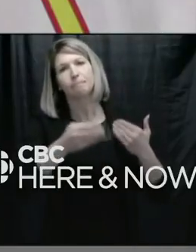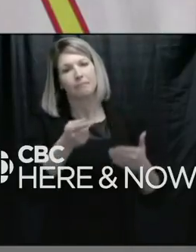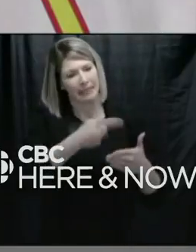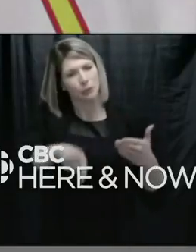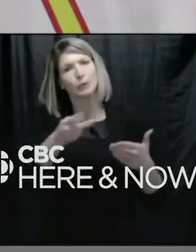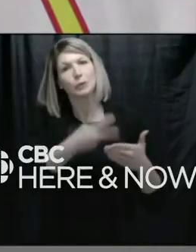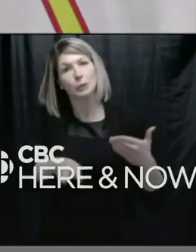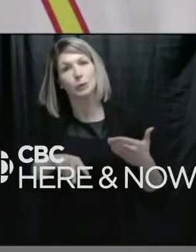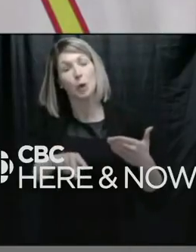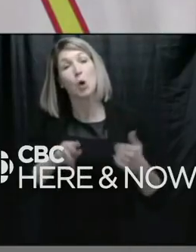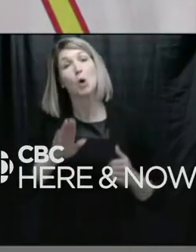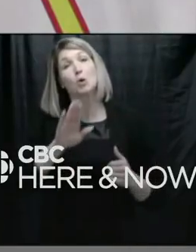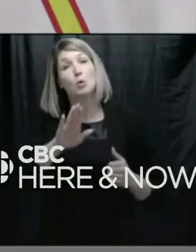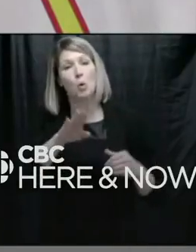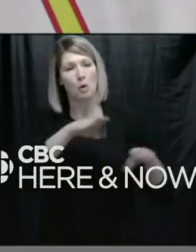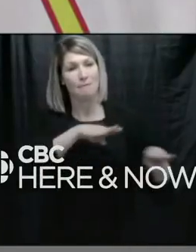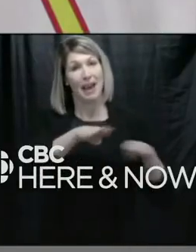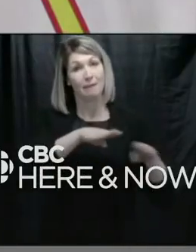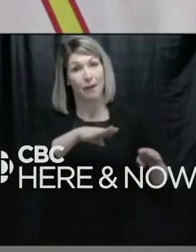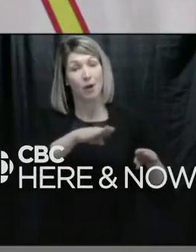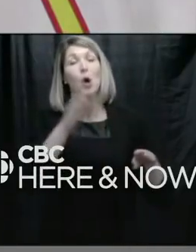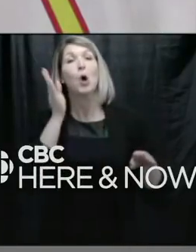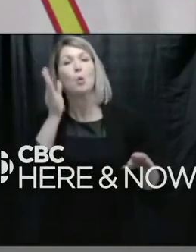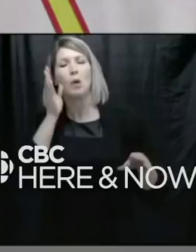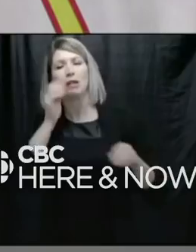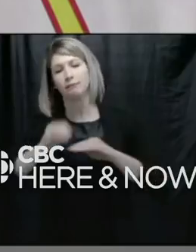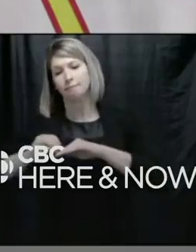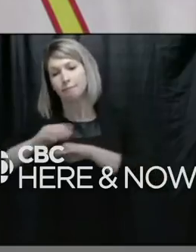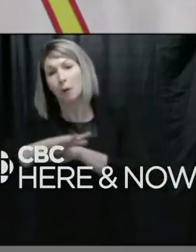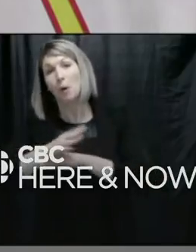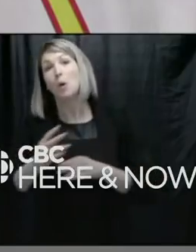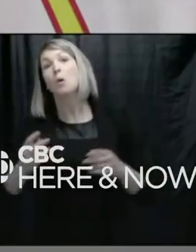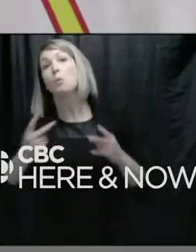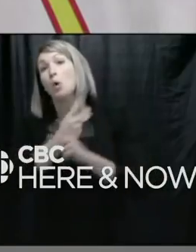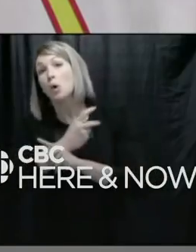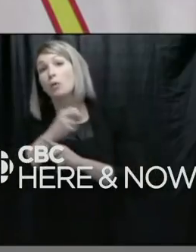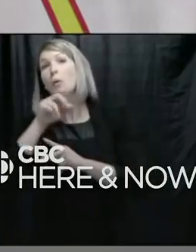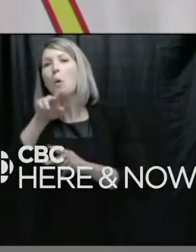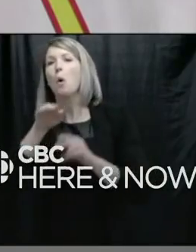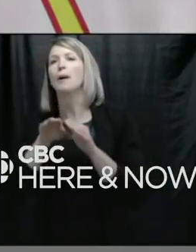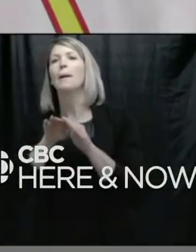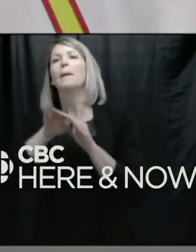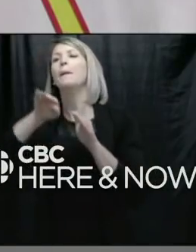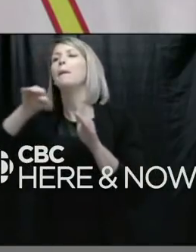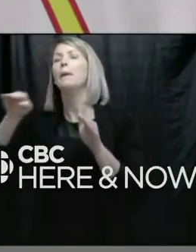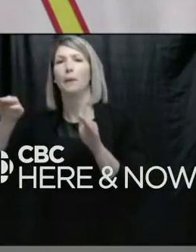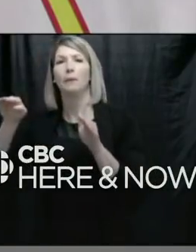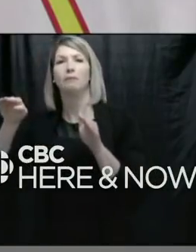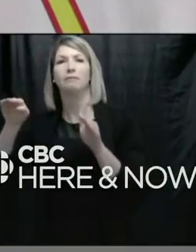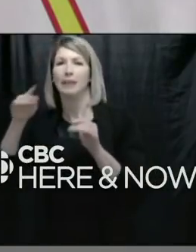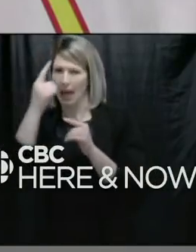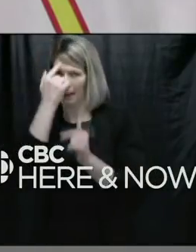DETERMINES OUR FUTURE. WHAT YOU DO THIS WEEKEND WILL